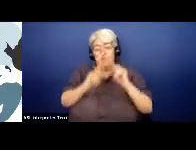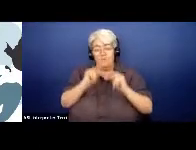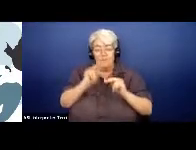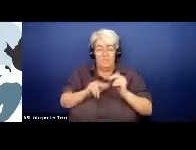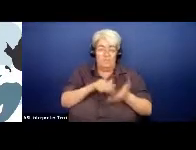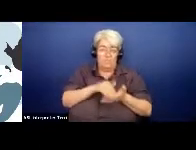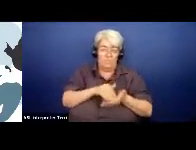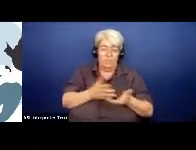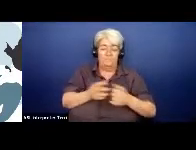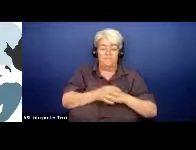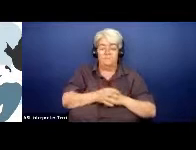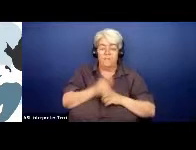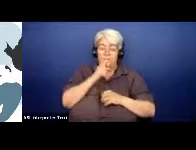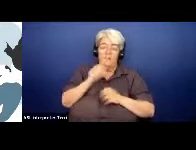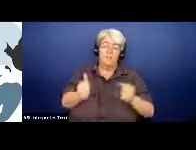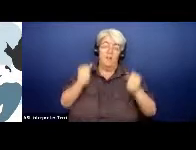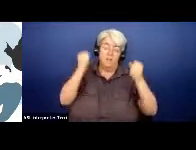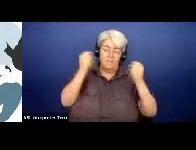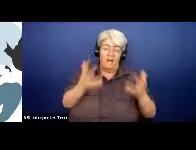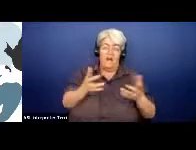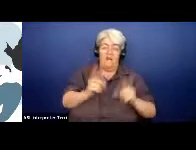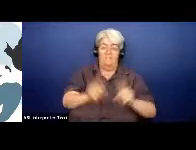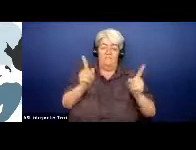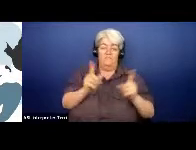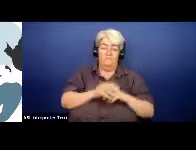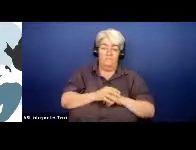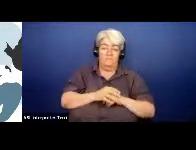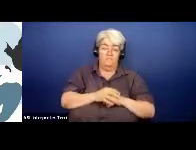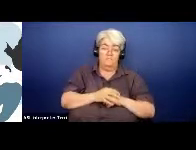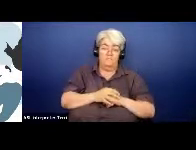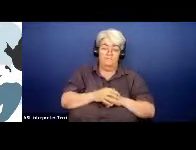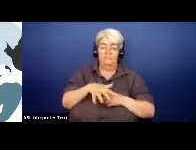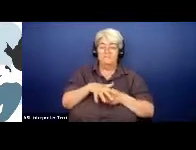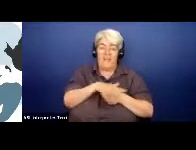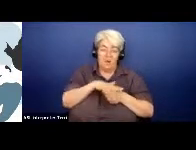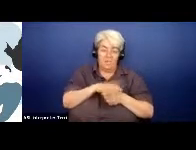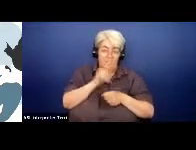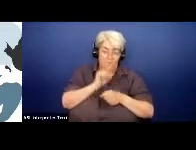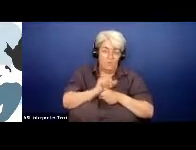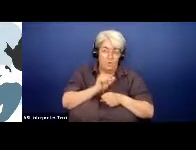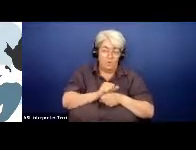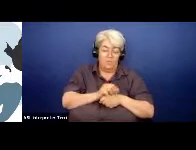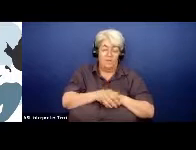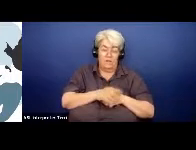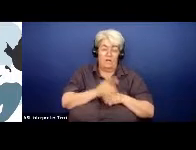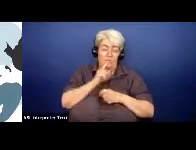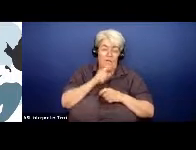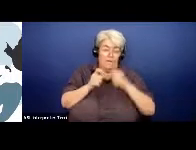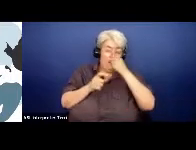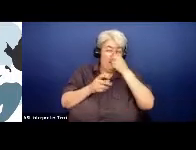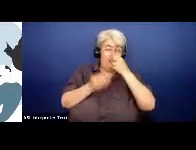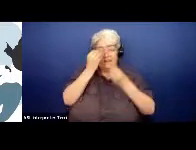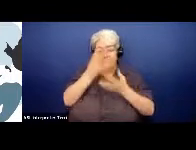are all kinds of different areas of work that we can get information to around brain injury